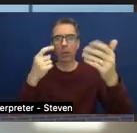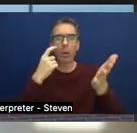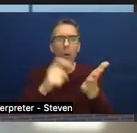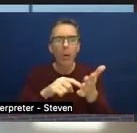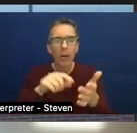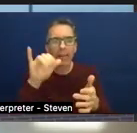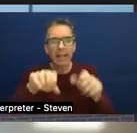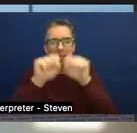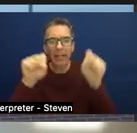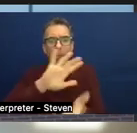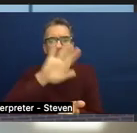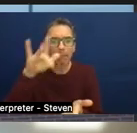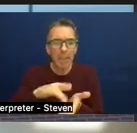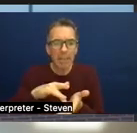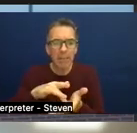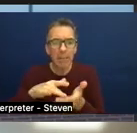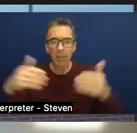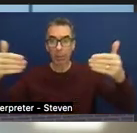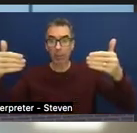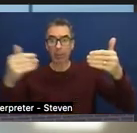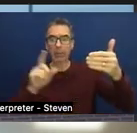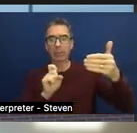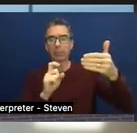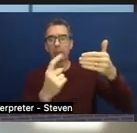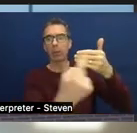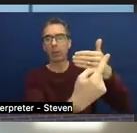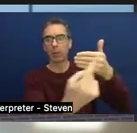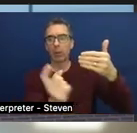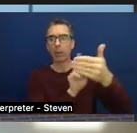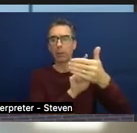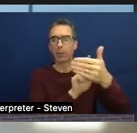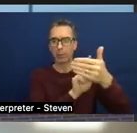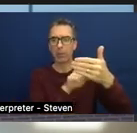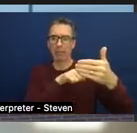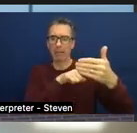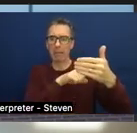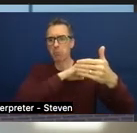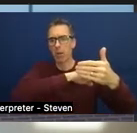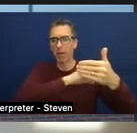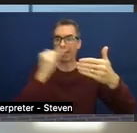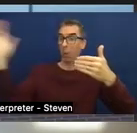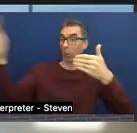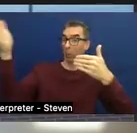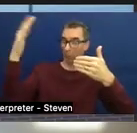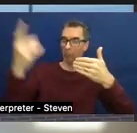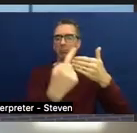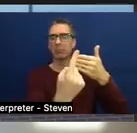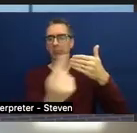so that folks could get on the other side of the wind screen if it was, you know, really windy or there was sideways rain.